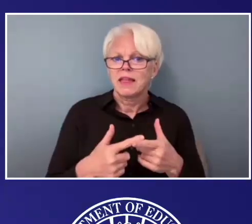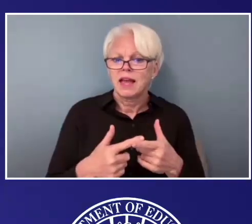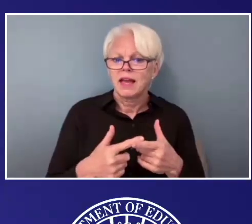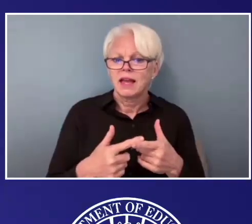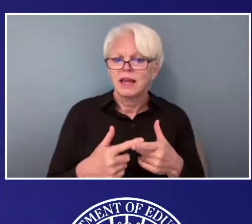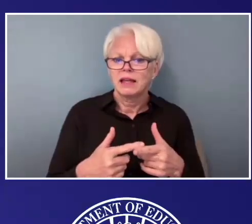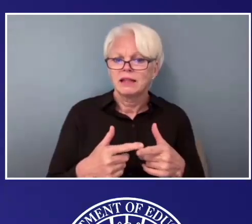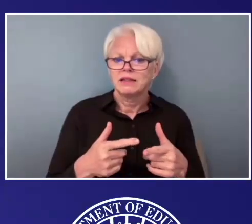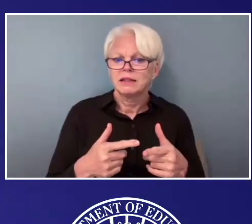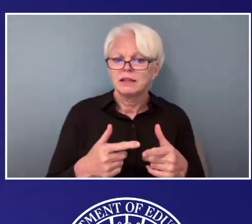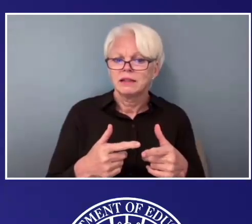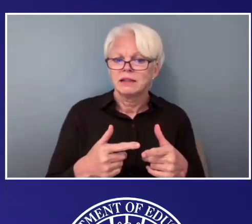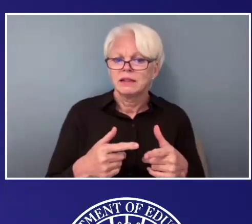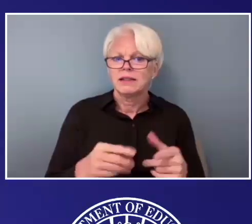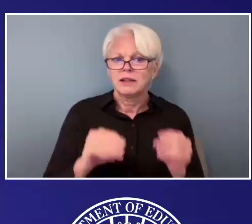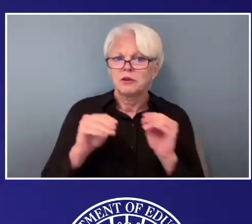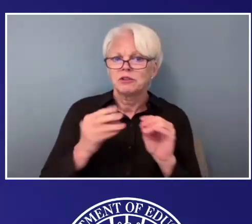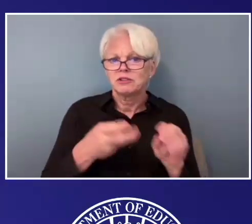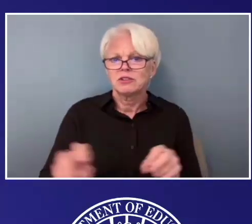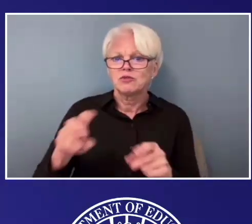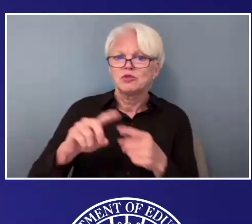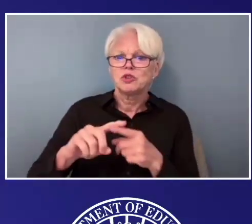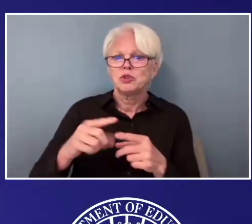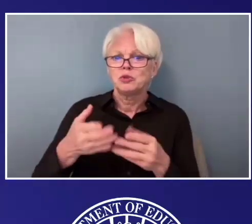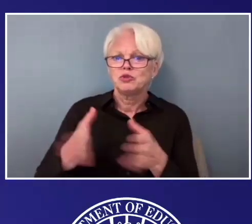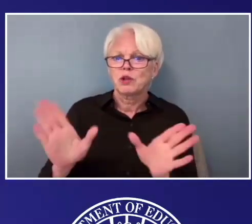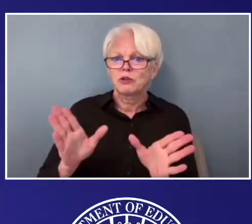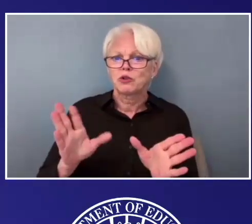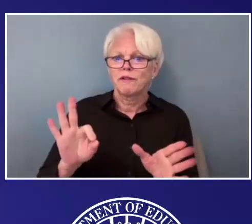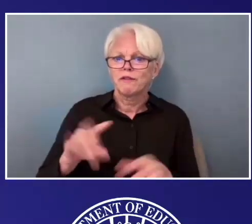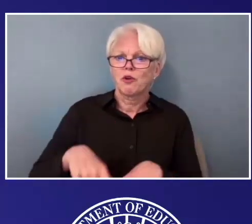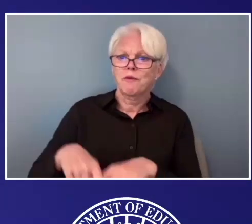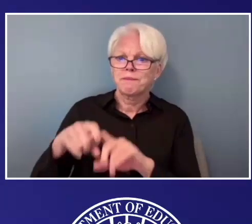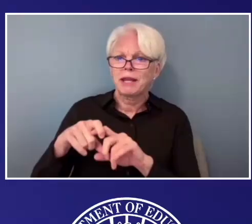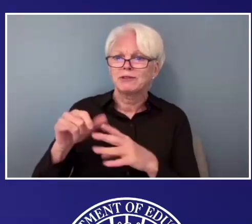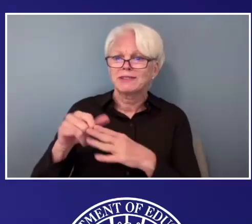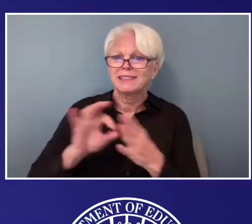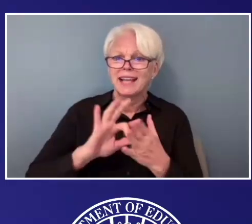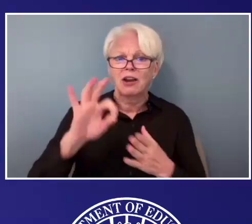we term a forbearance. And does that count towards their -- the new forbearance limits?